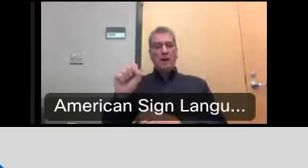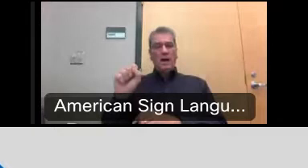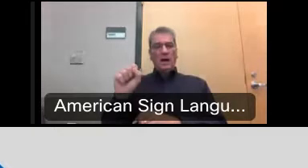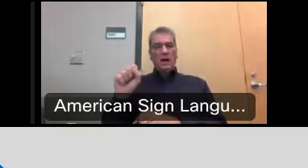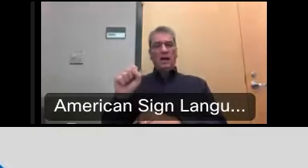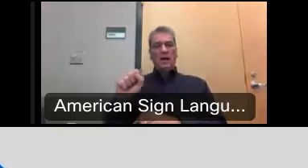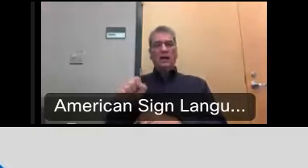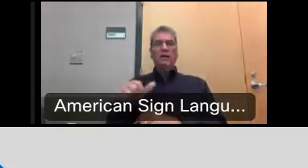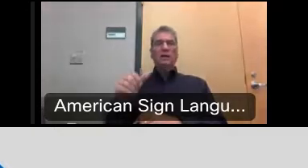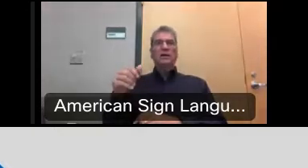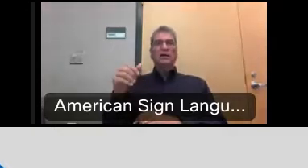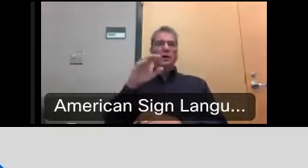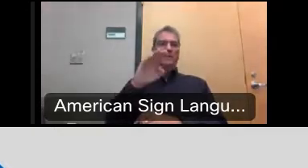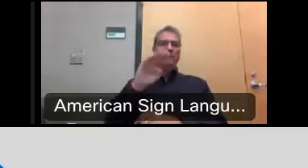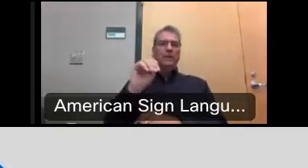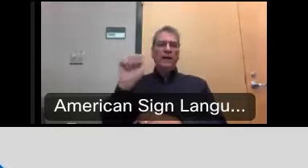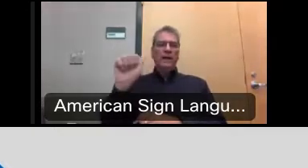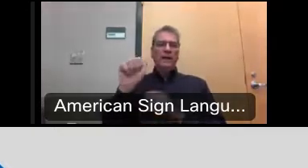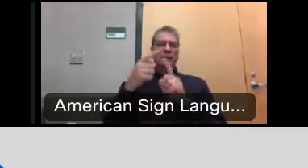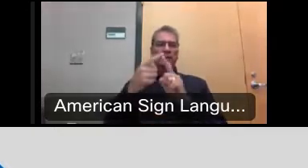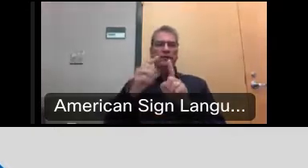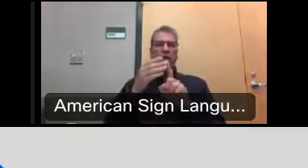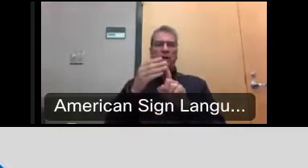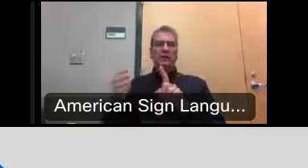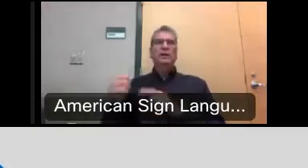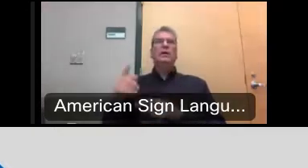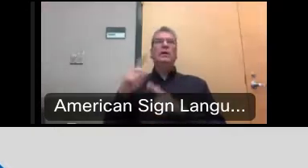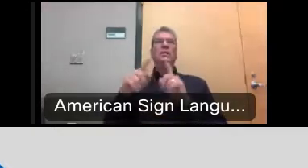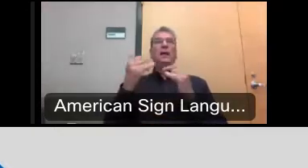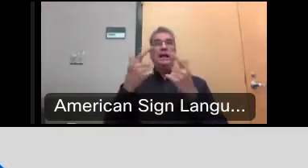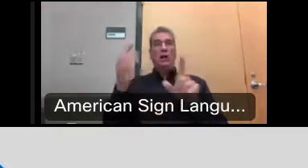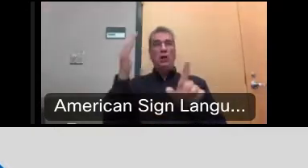about going in and getting an IV infusion but I'll tell you right now. Uh.